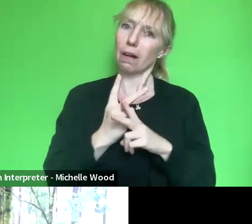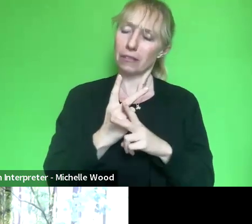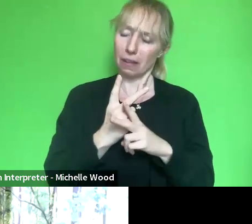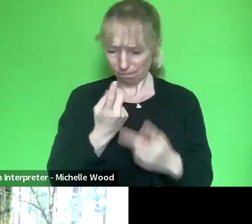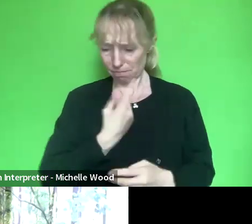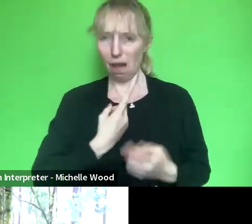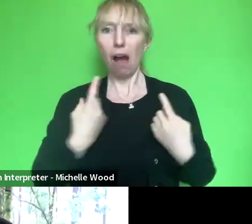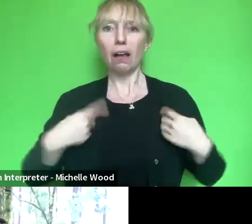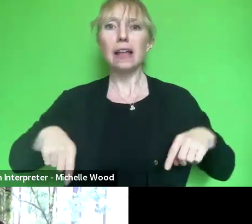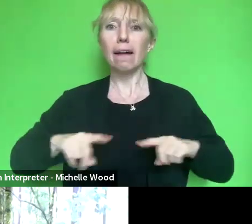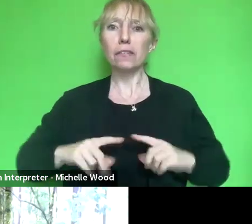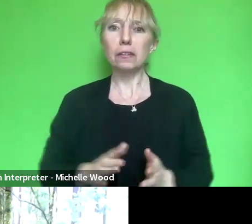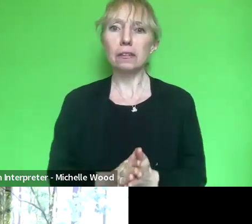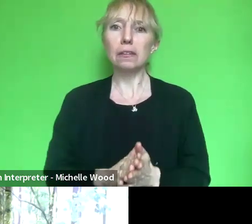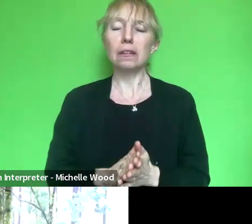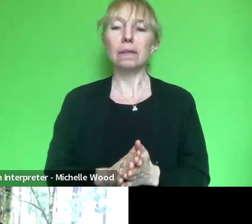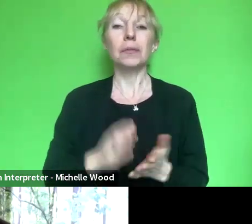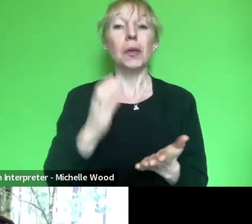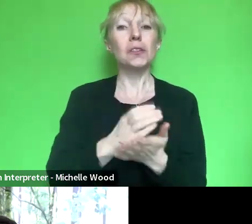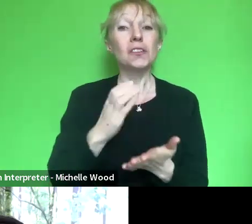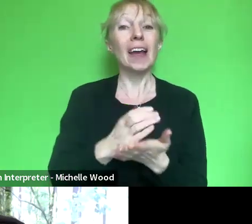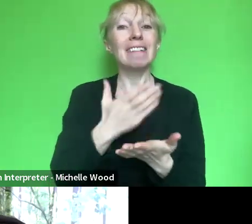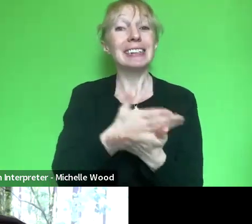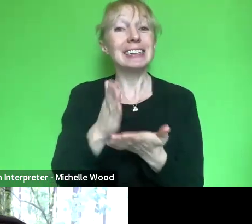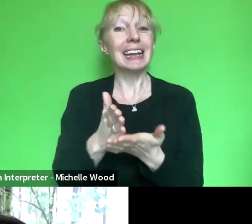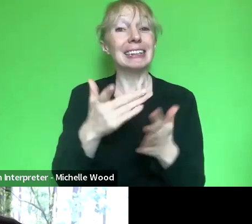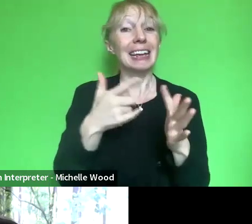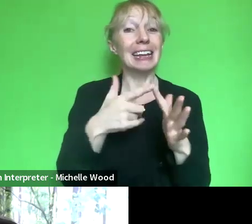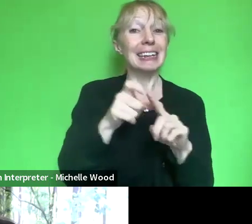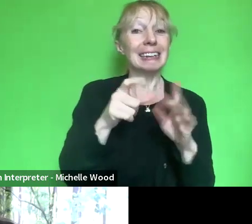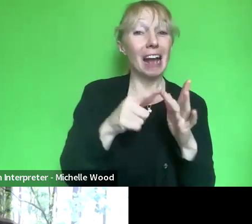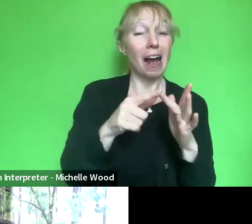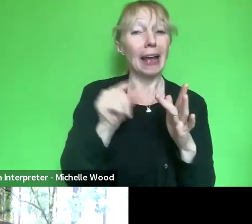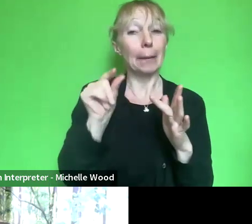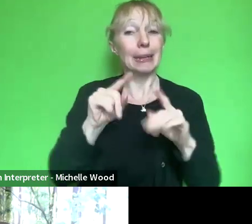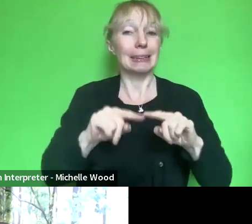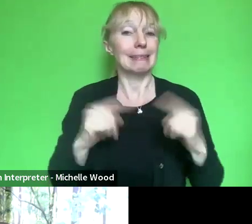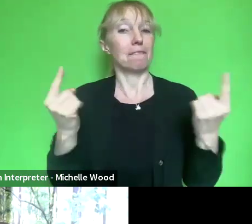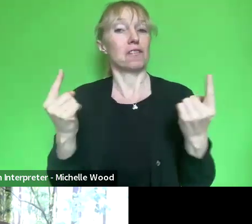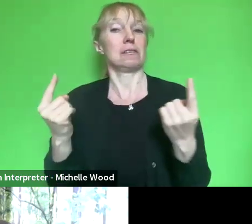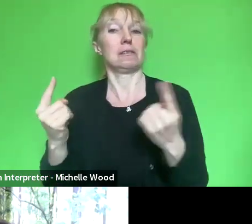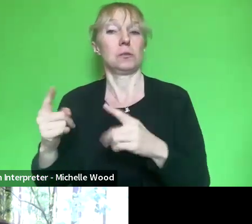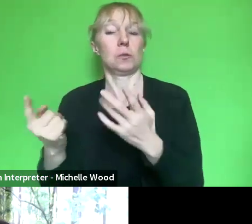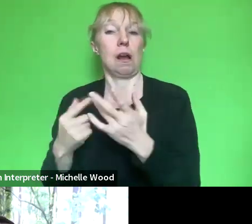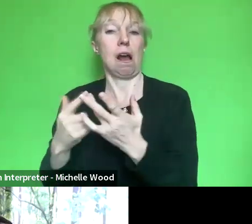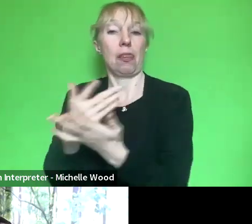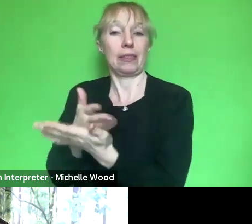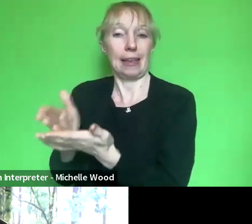So charity sector EDI is a little bit different to other sectors, because we don't have a lot of